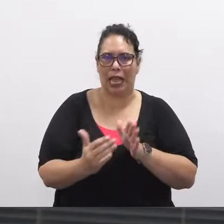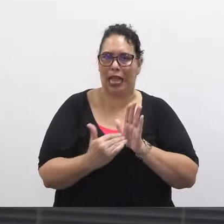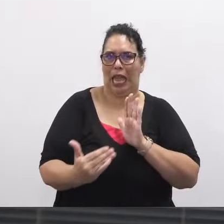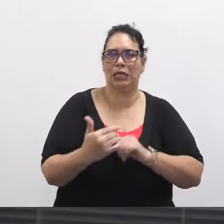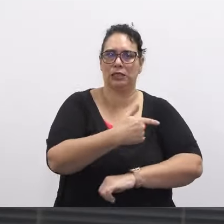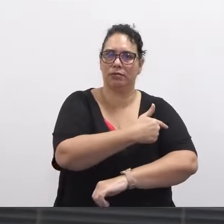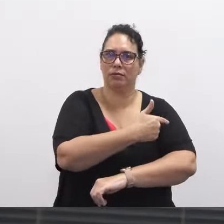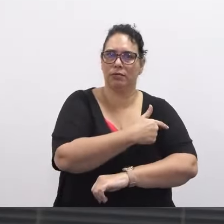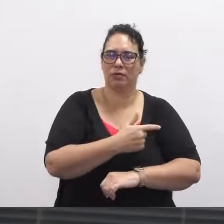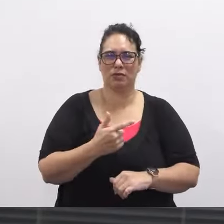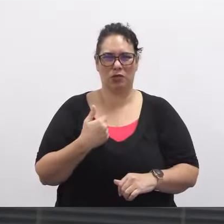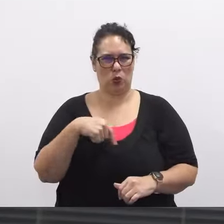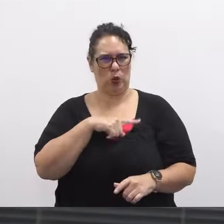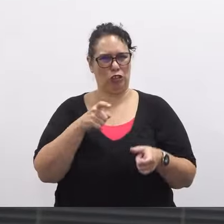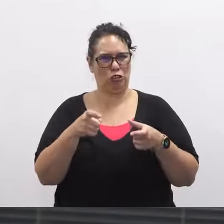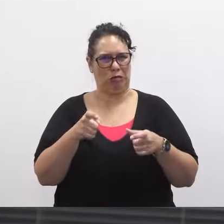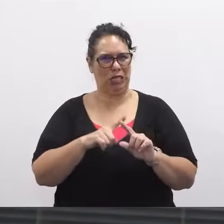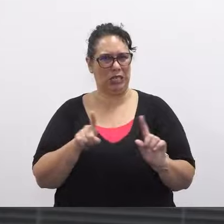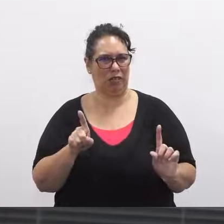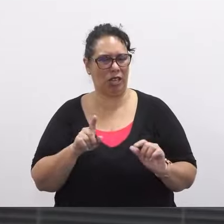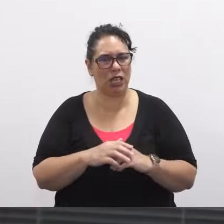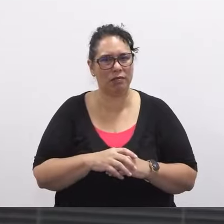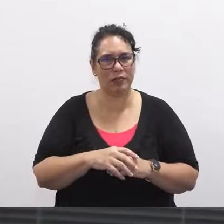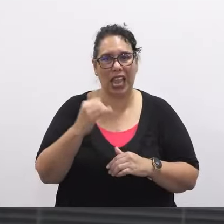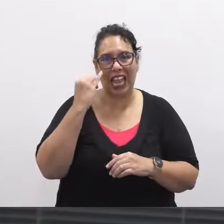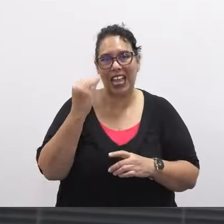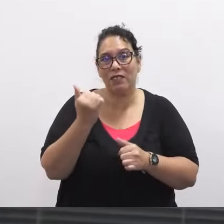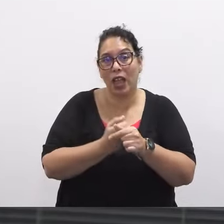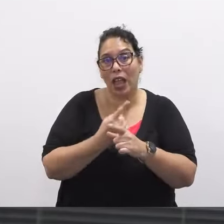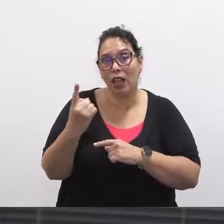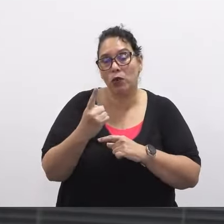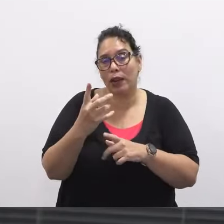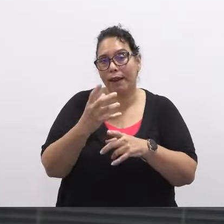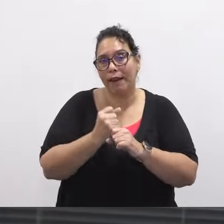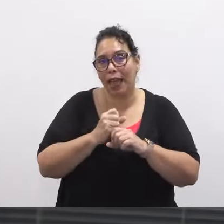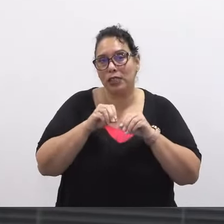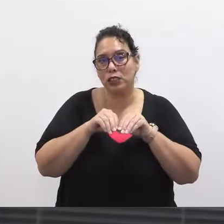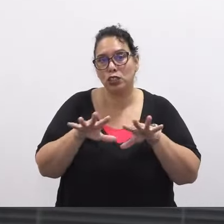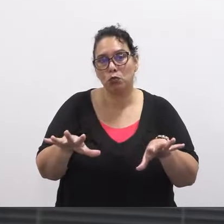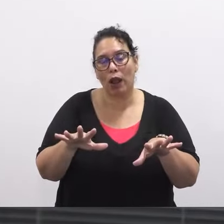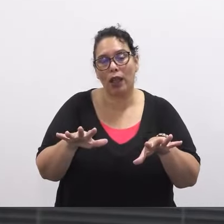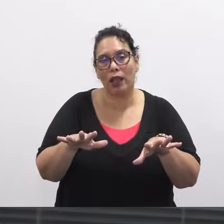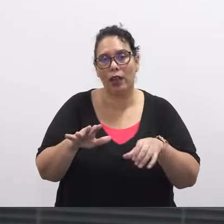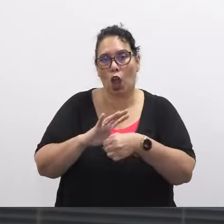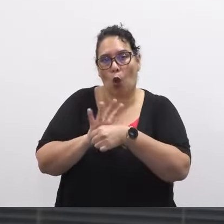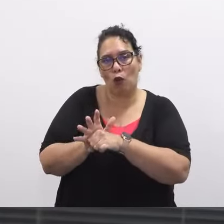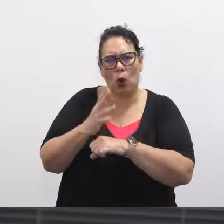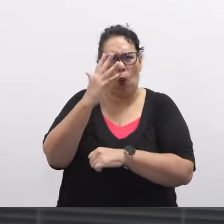we are treated differently. If everyone can get and spread COVID, why are we being mistreated?